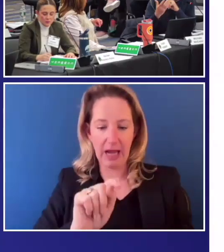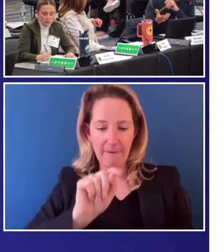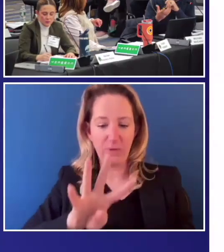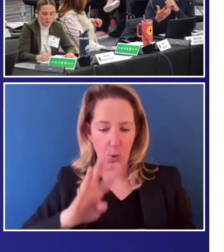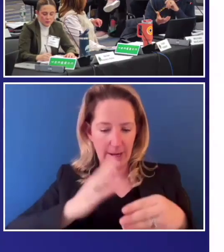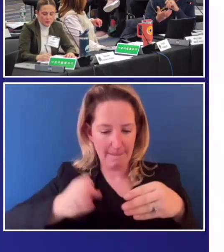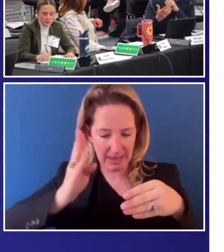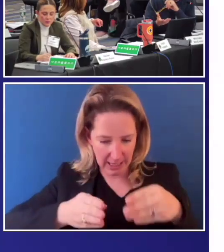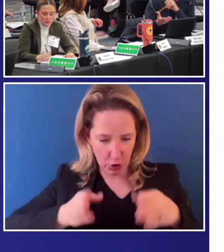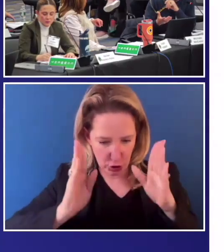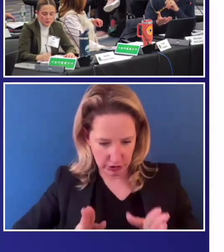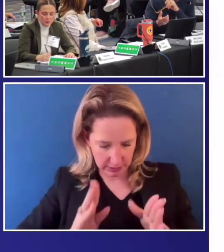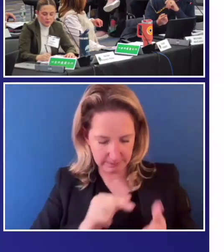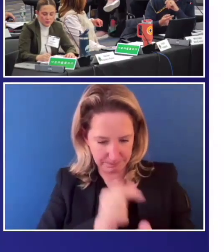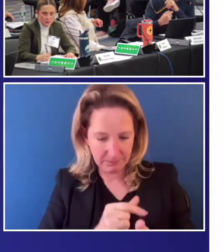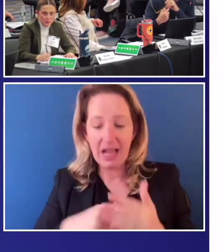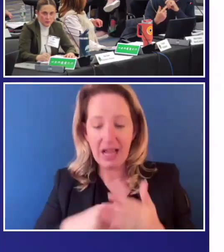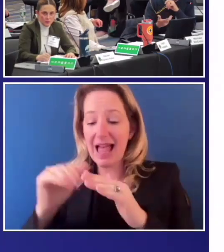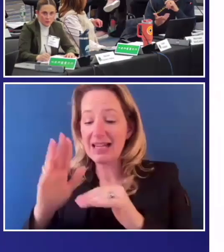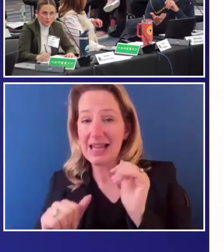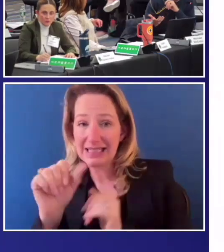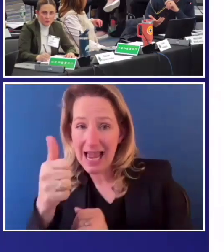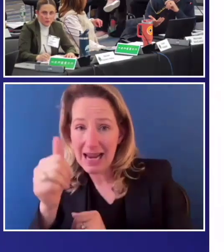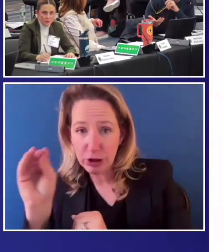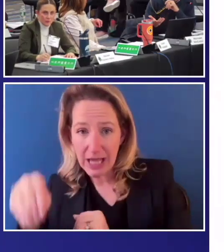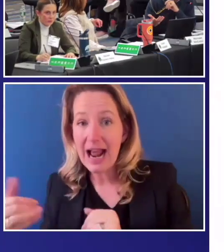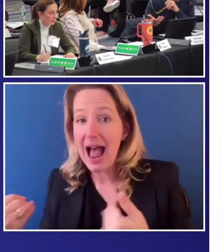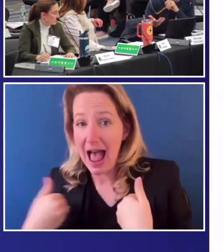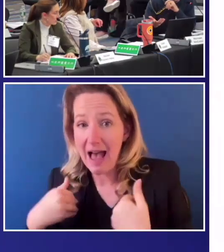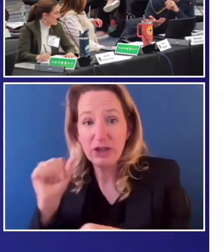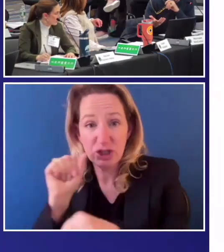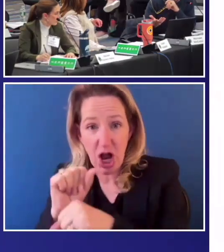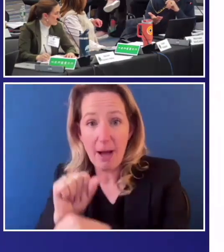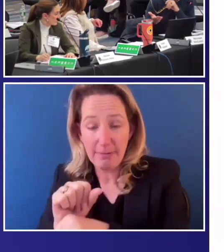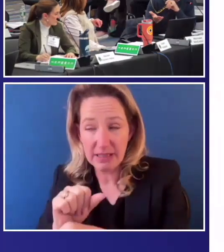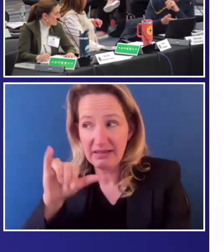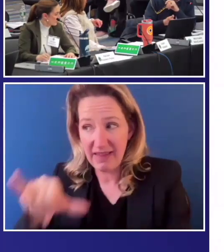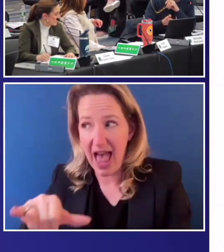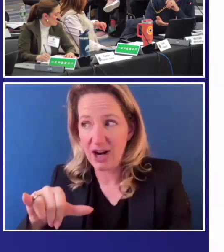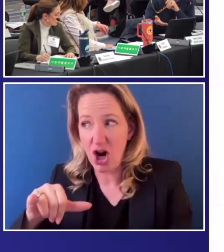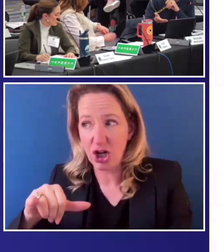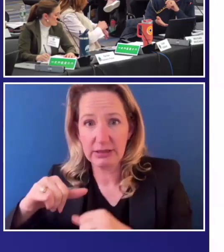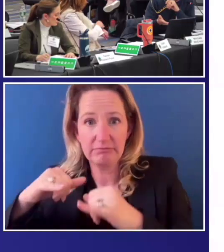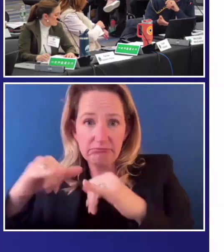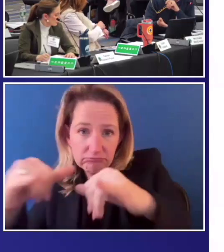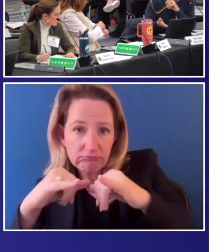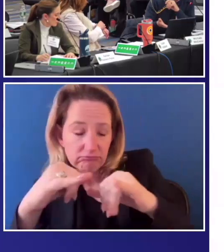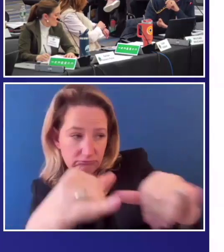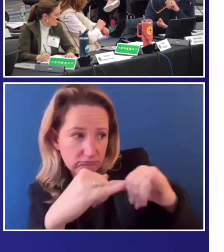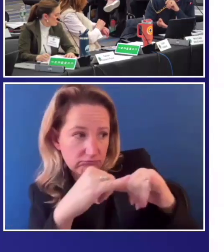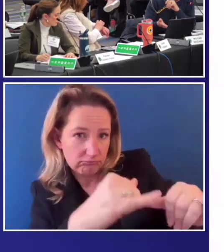less than 10% have jobs that are like one another and that are related to the field in which they --